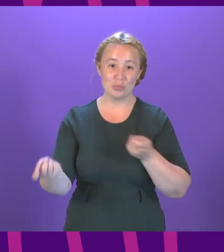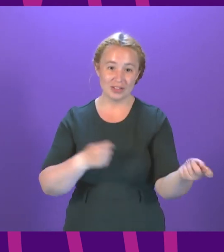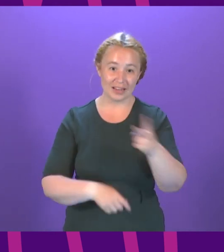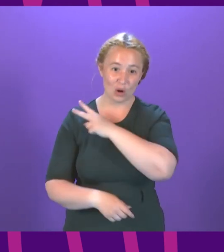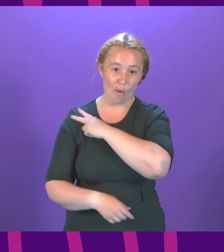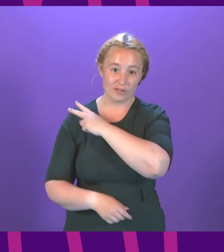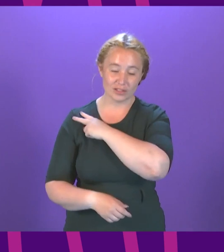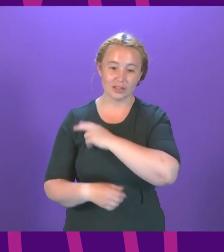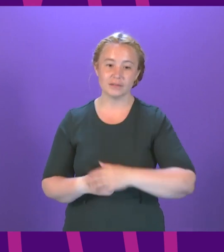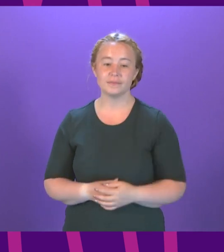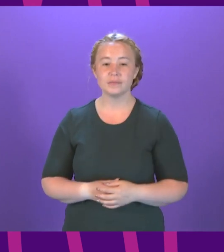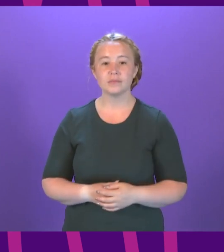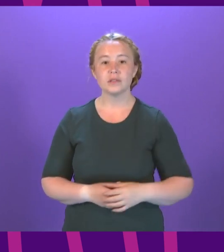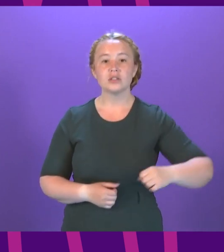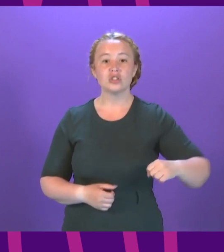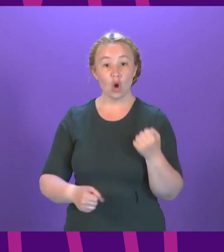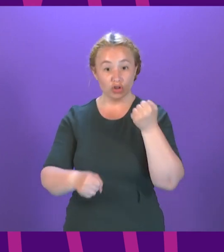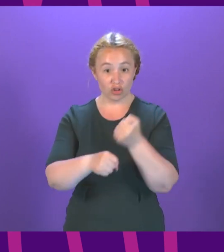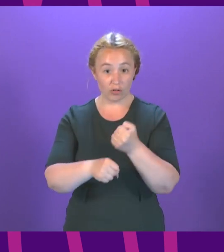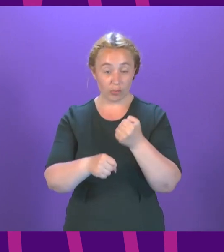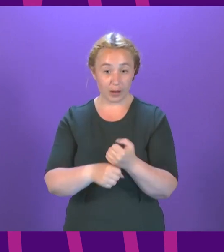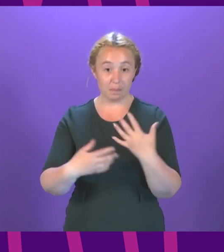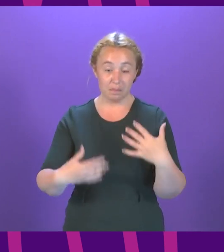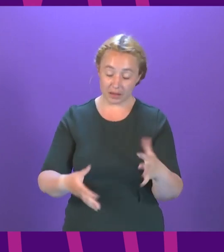What work has the Scottish Government undertaken with health boards